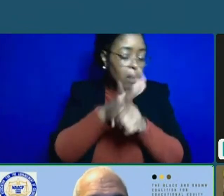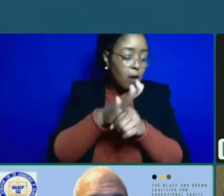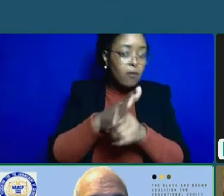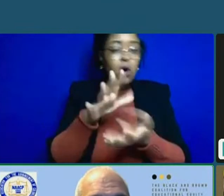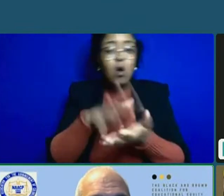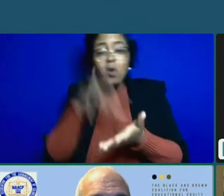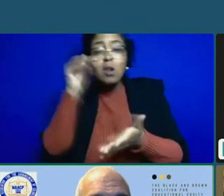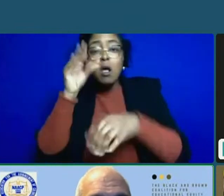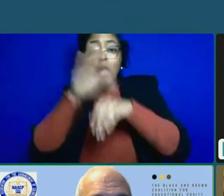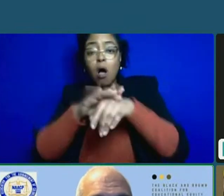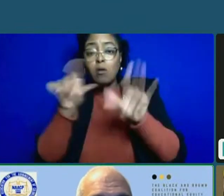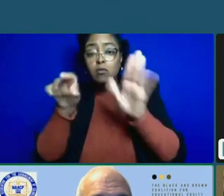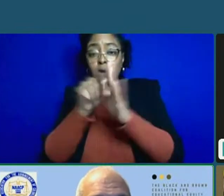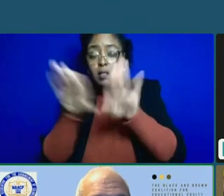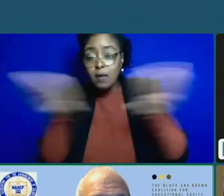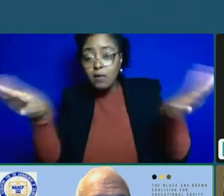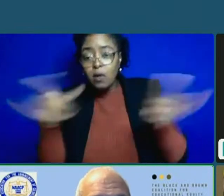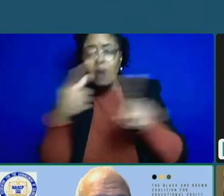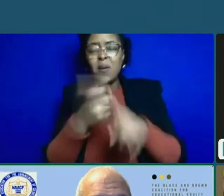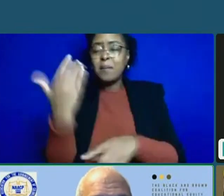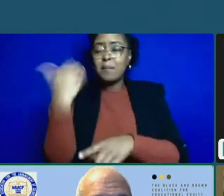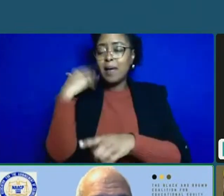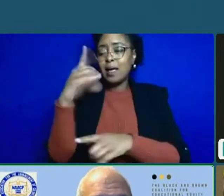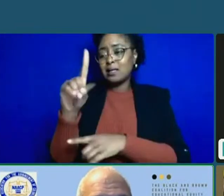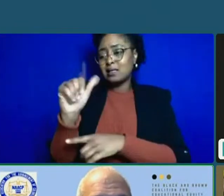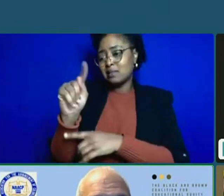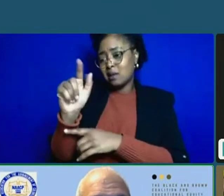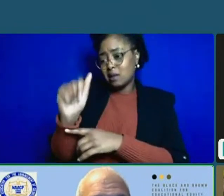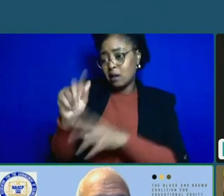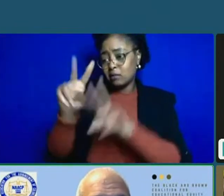learning on grade level? Based